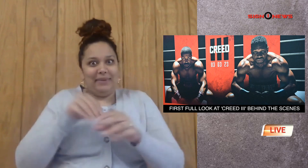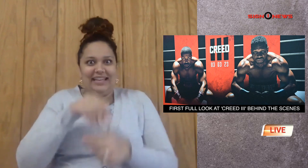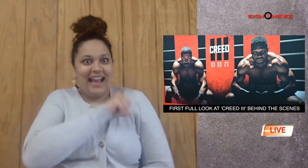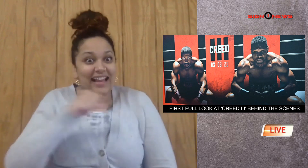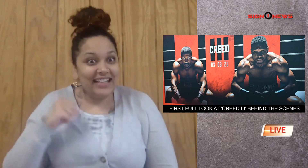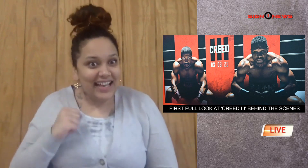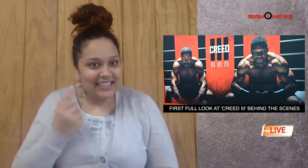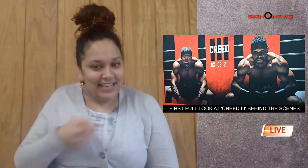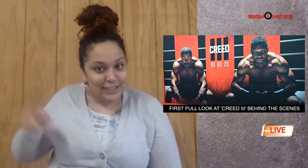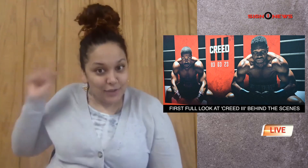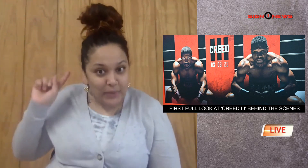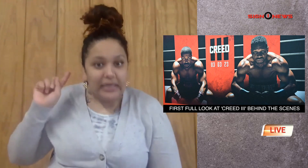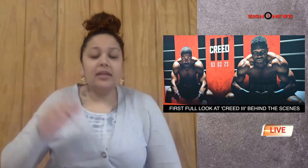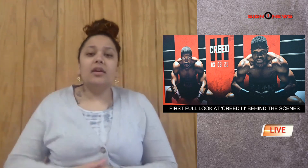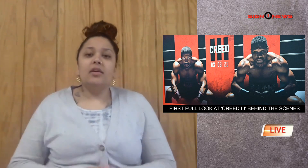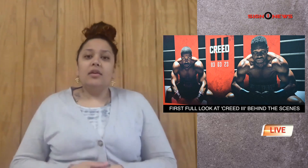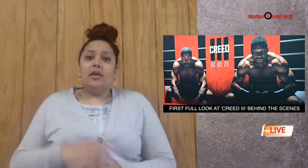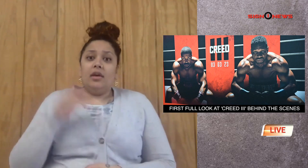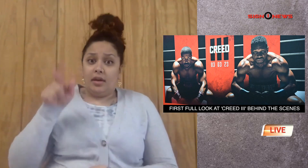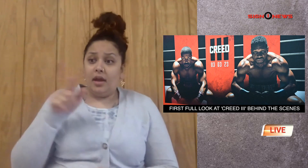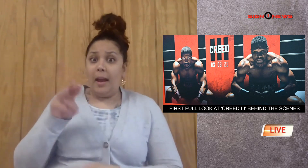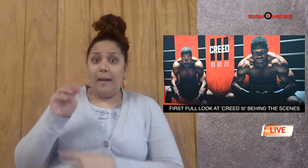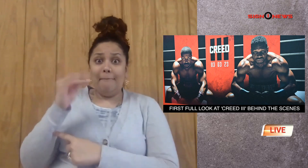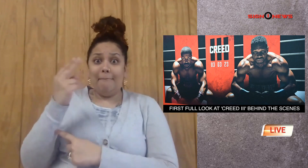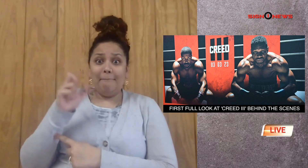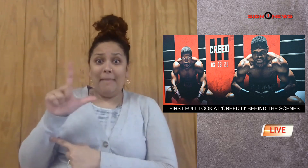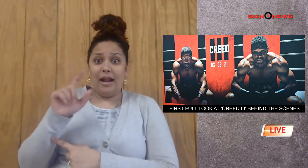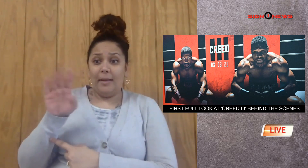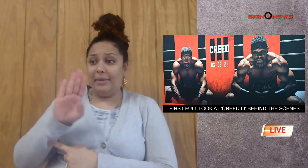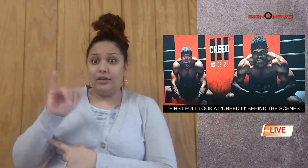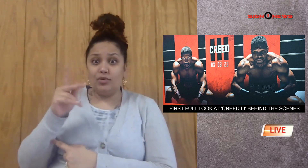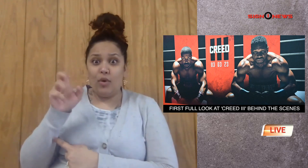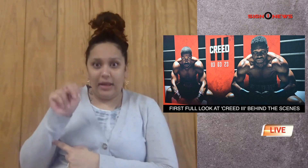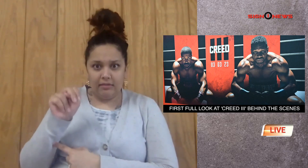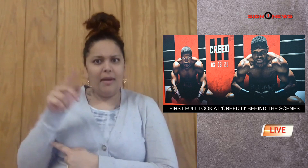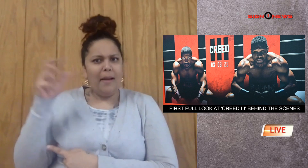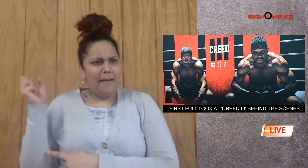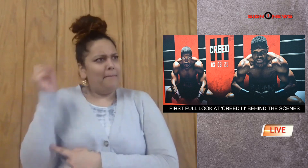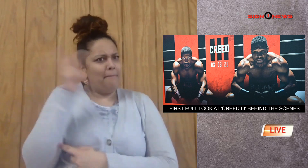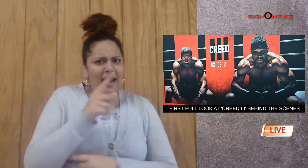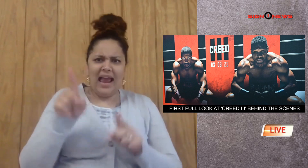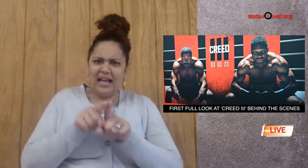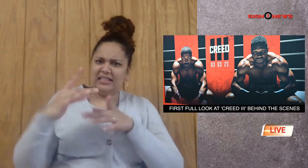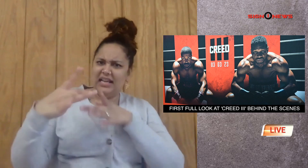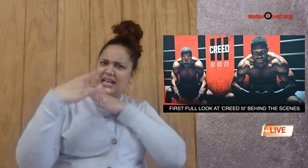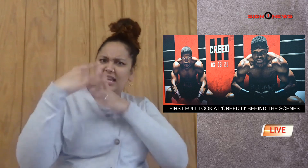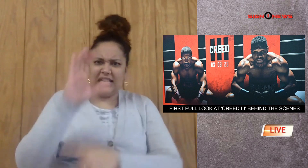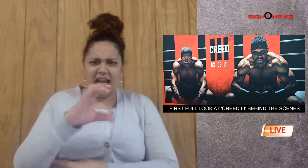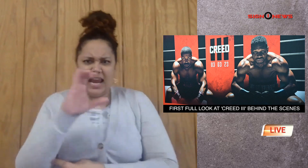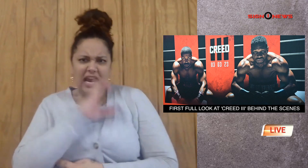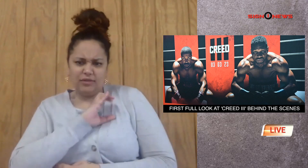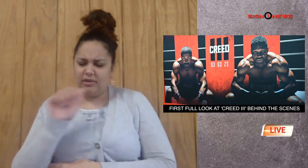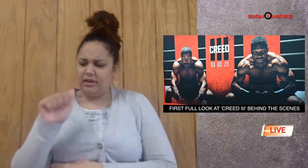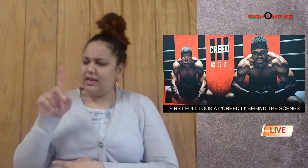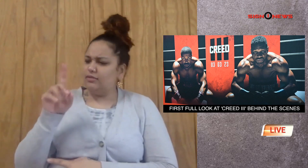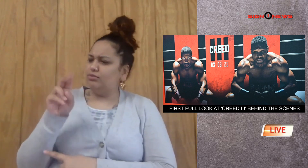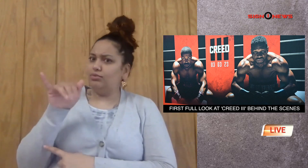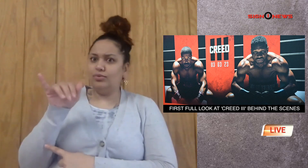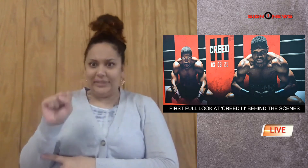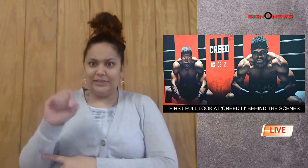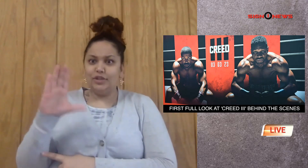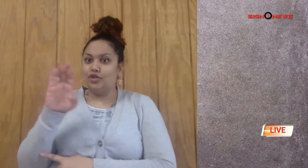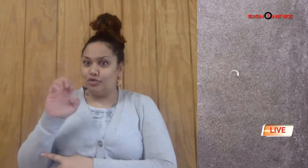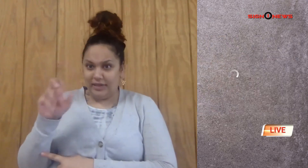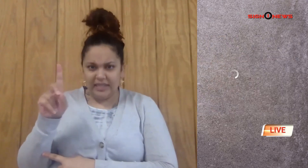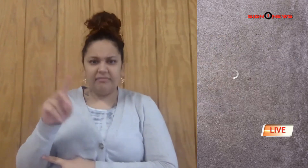in Atlanta last week not only did Michael B Jordan return as the lead character Adonis